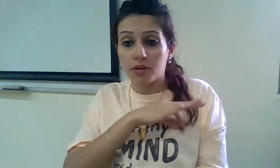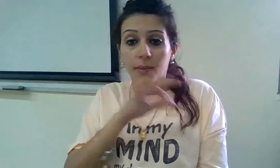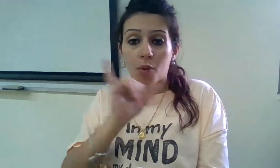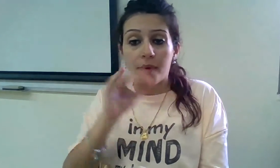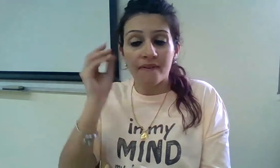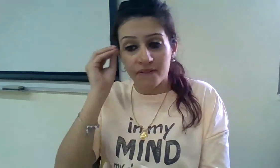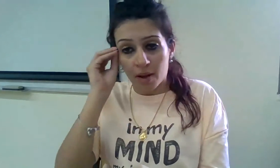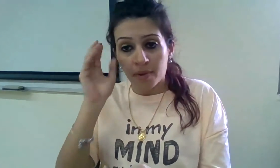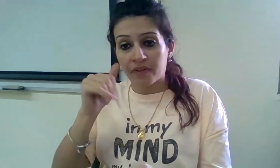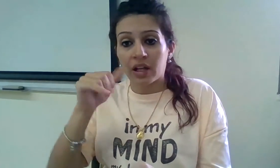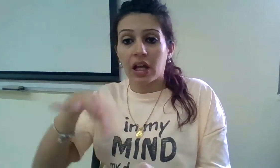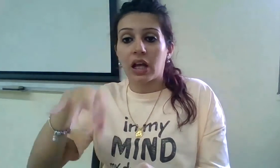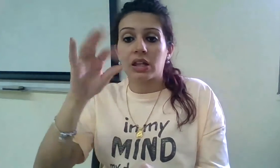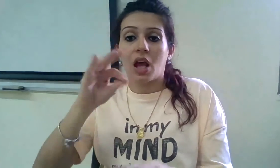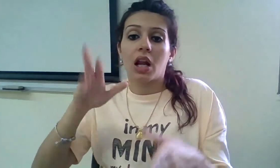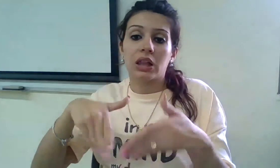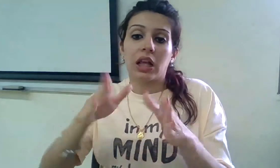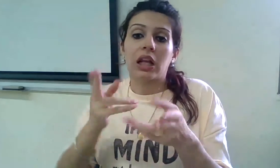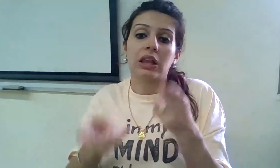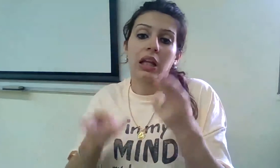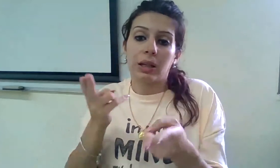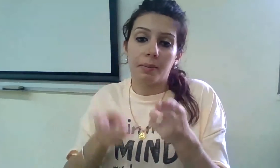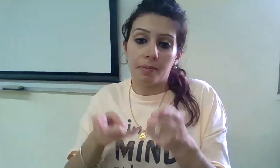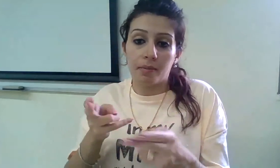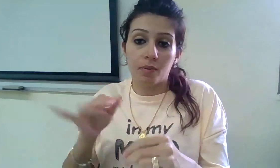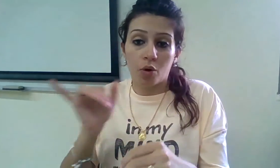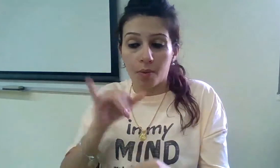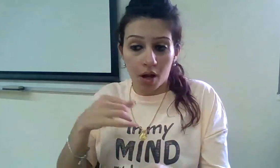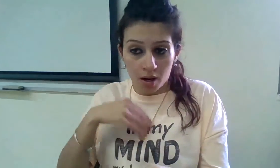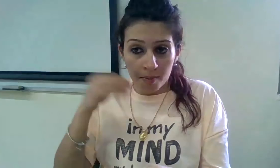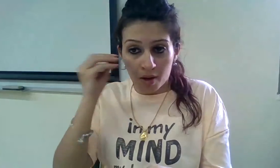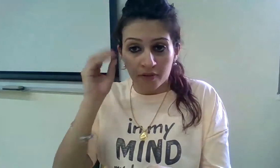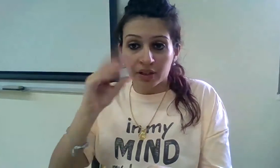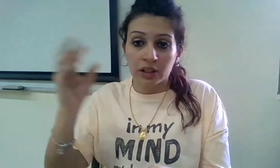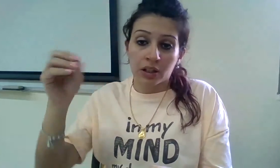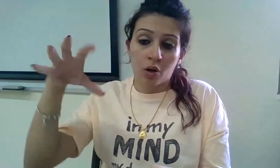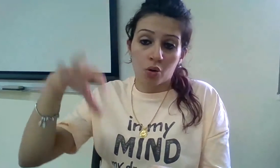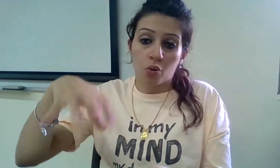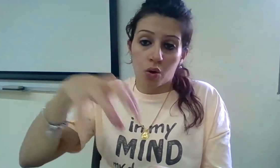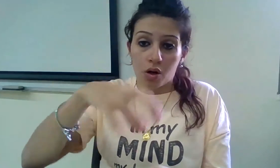even university based on a snapshot or rather to have formative assessment